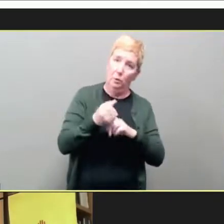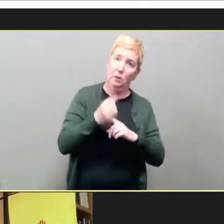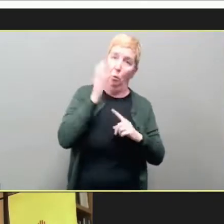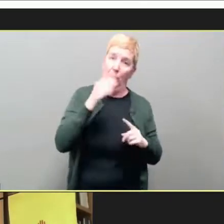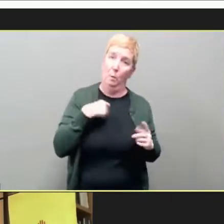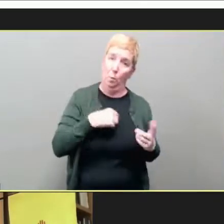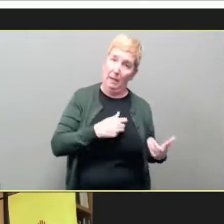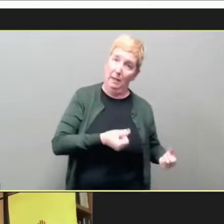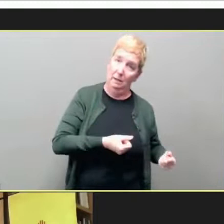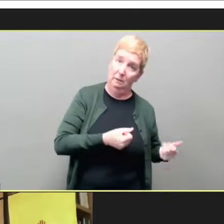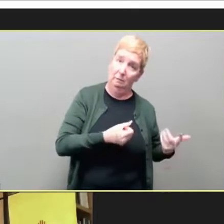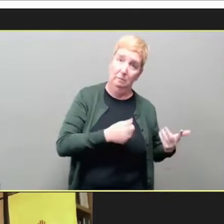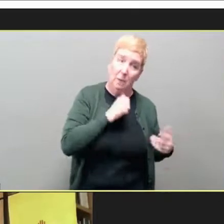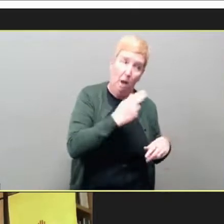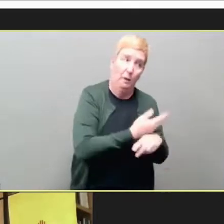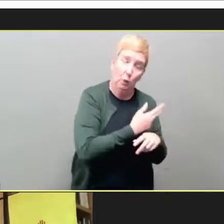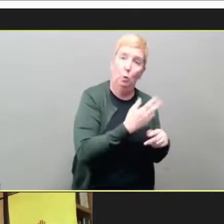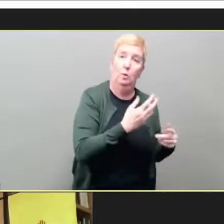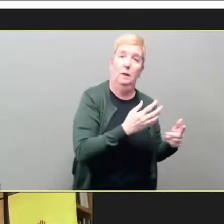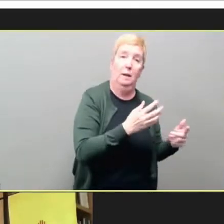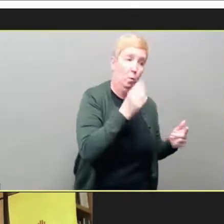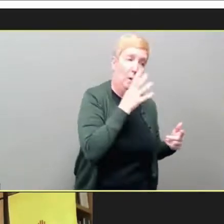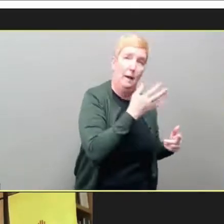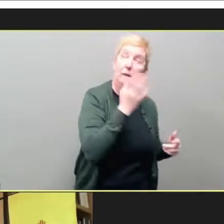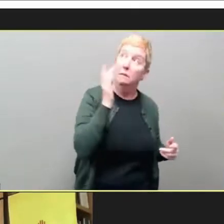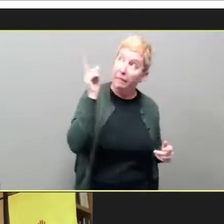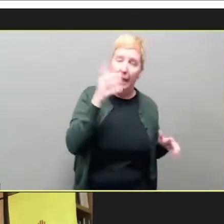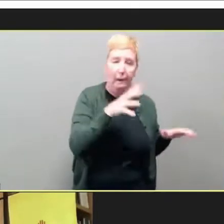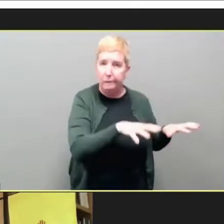was the case. Last time we heard from new number two, will the new Mexico